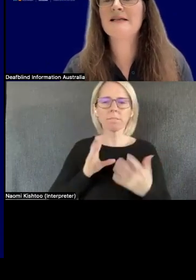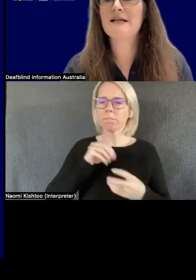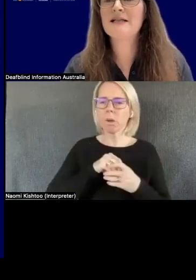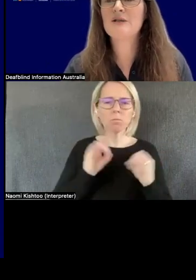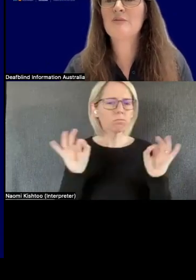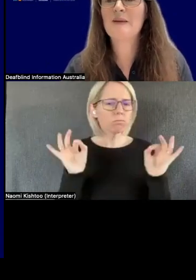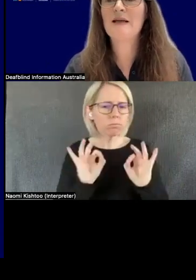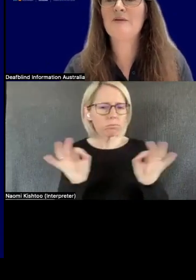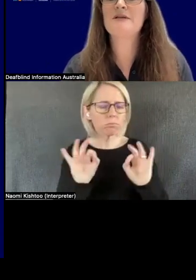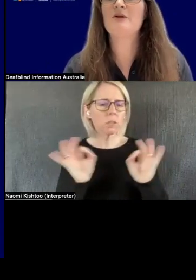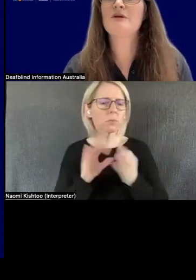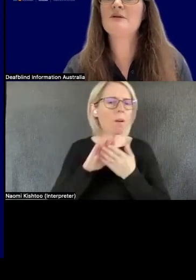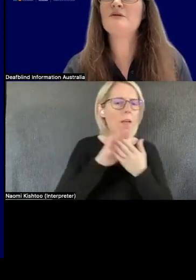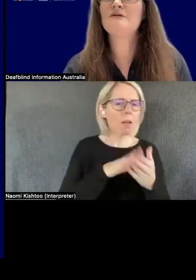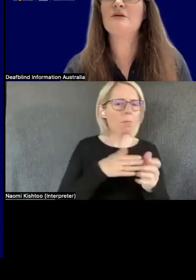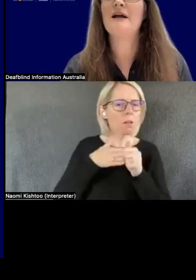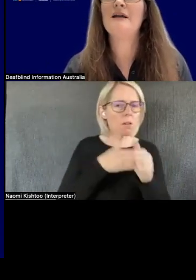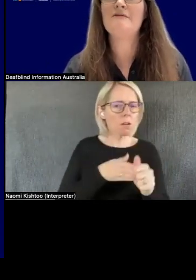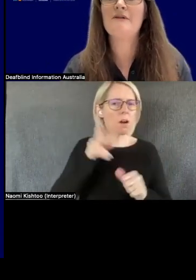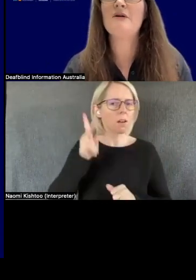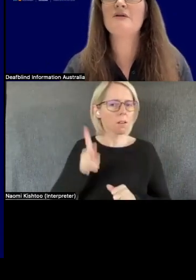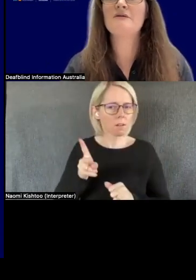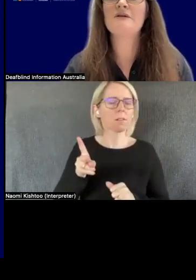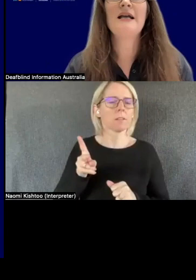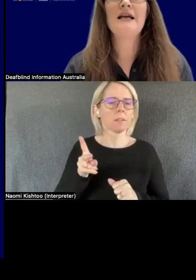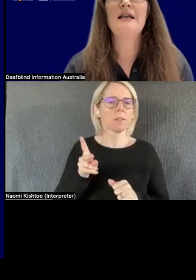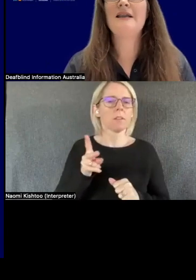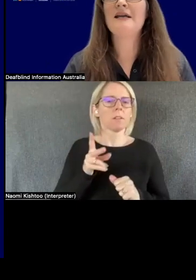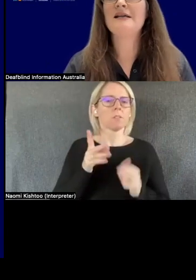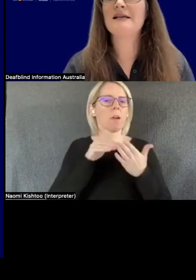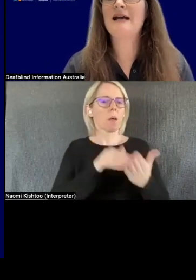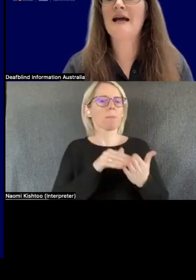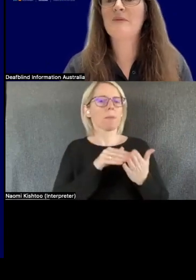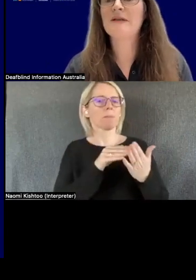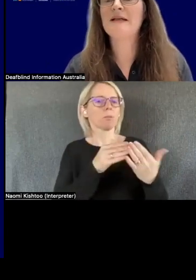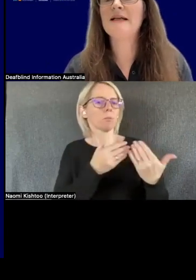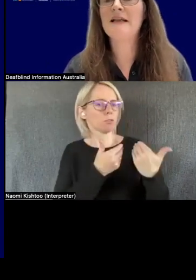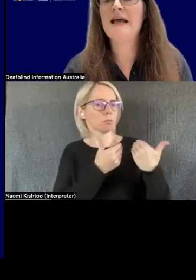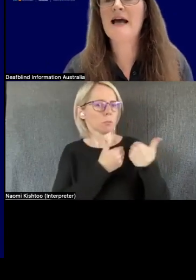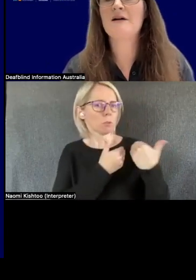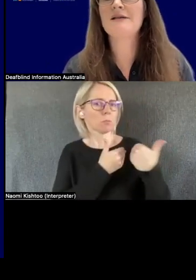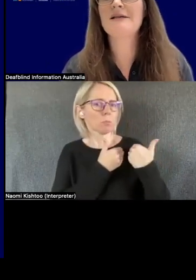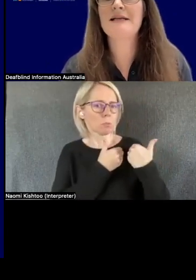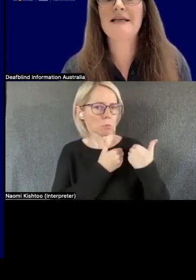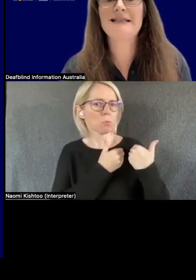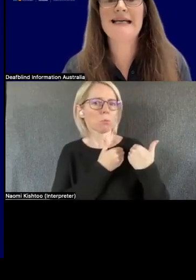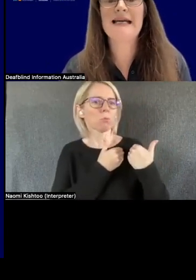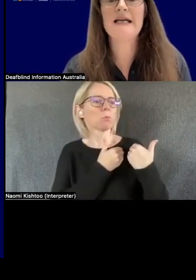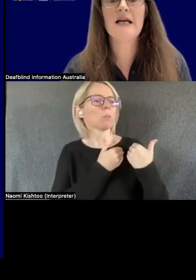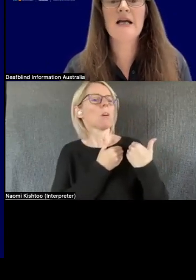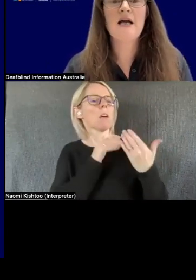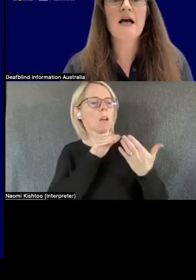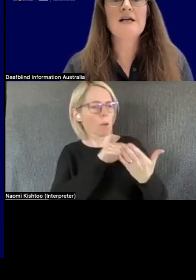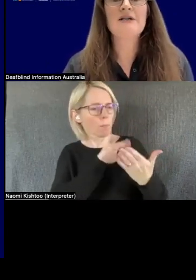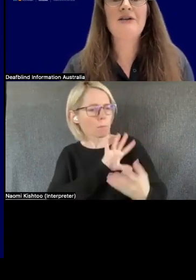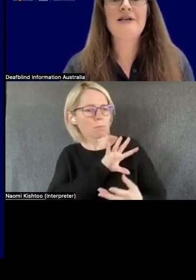starting to be responsible for and involved in things that happen in the house day to day. So,